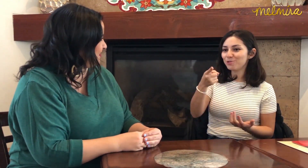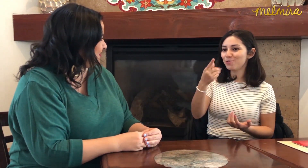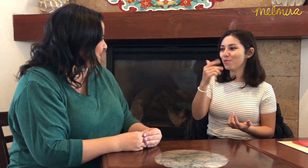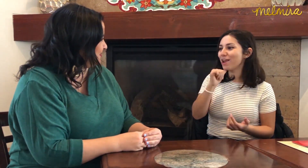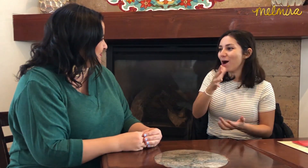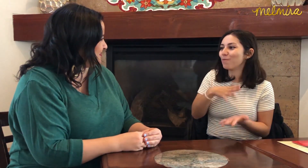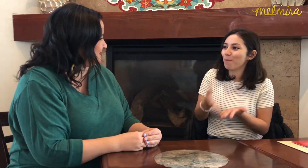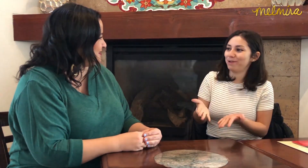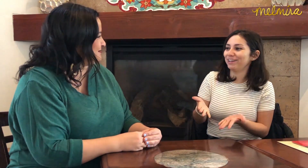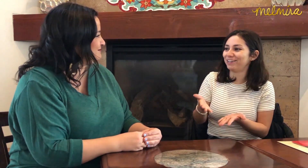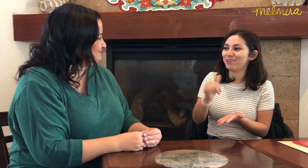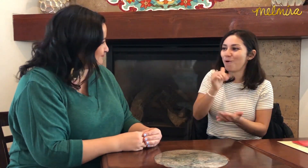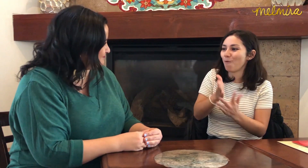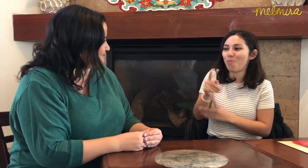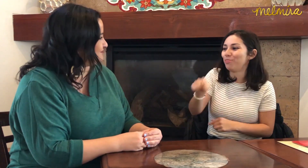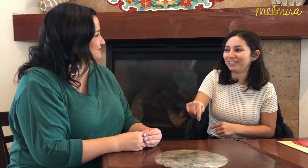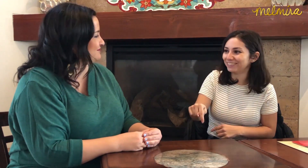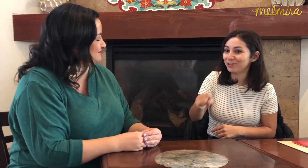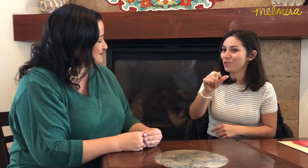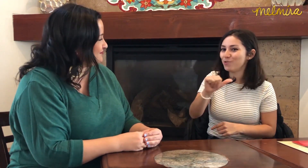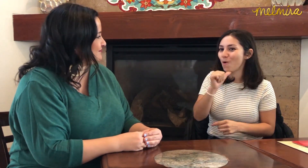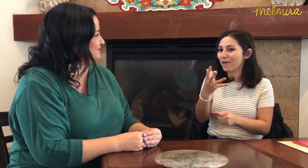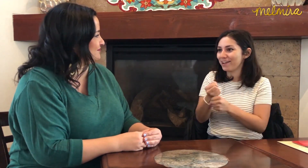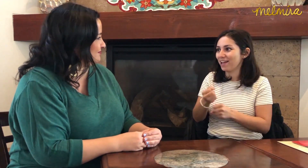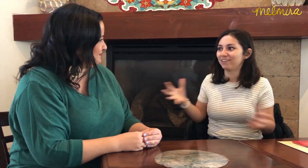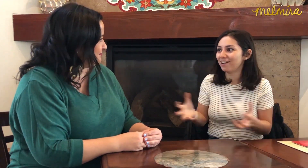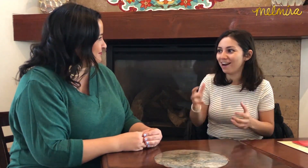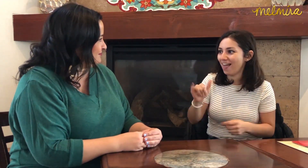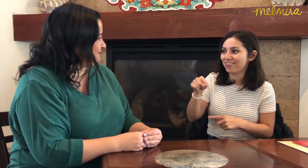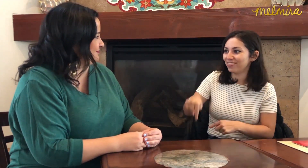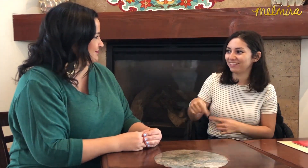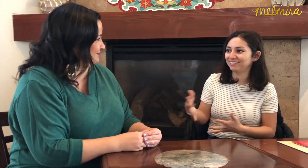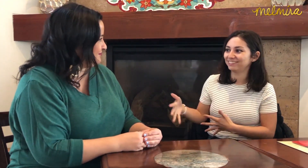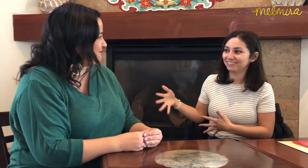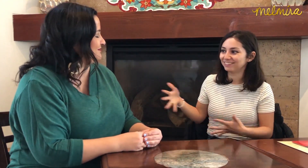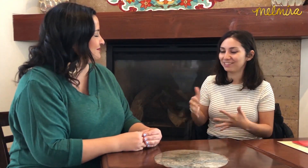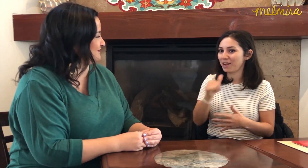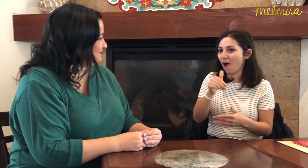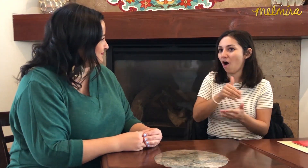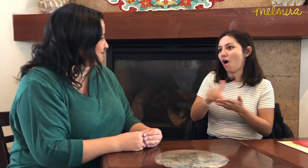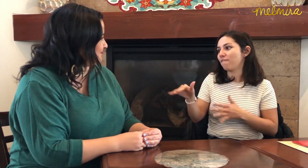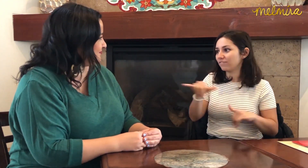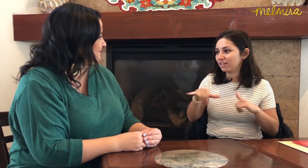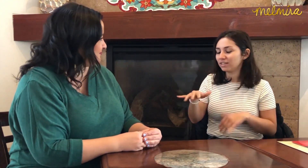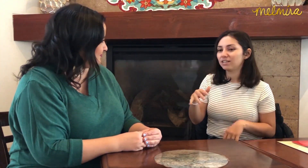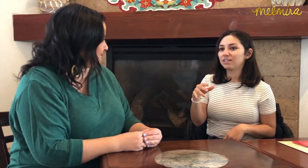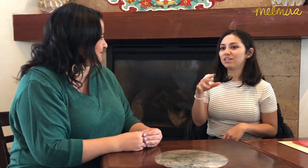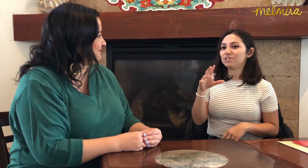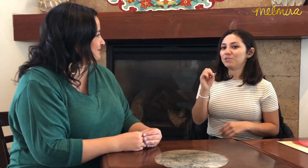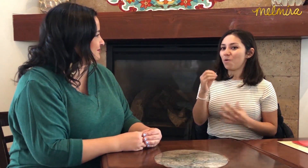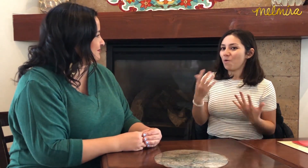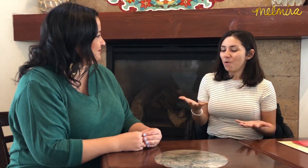I'm like, "You're not a woman! You don't go through this. You don't get groped like this. Not often."